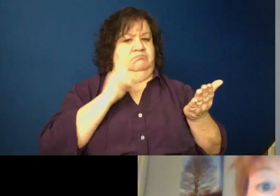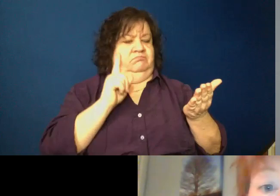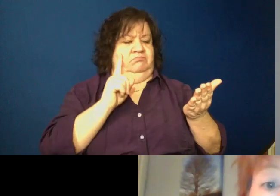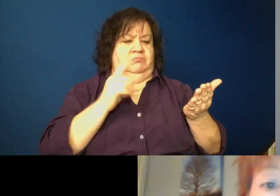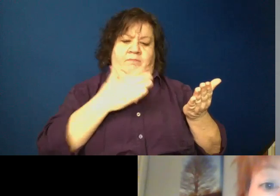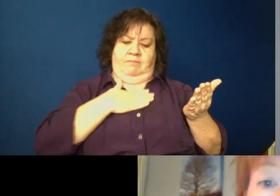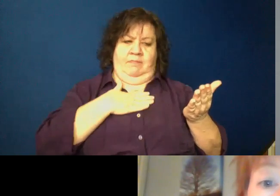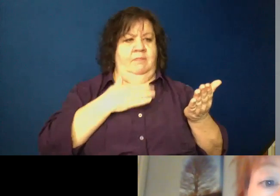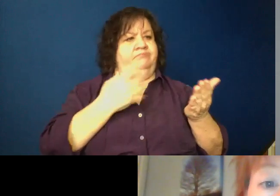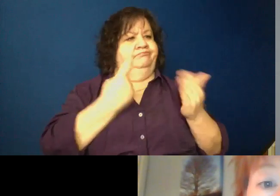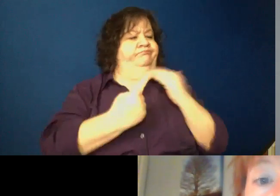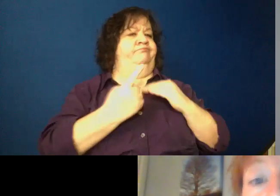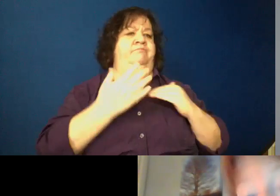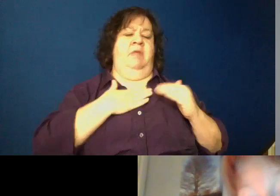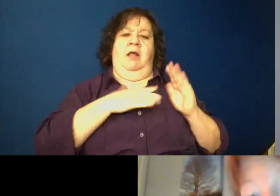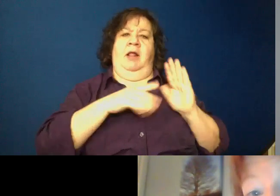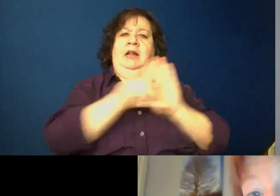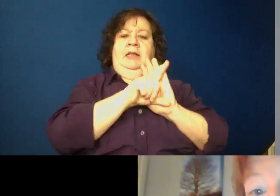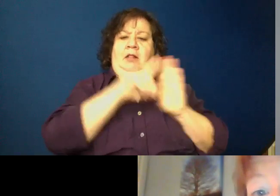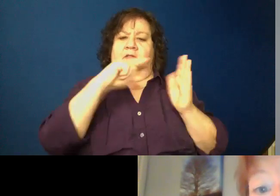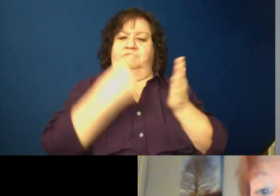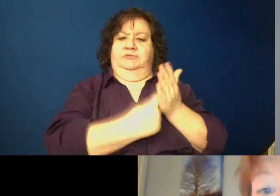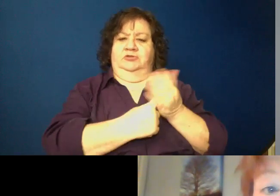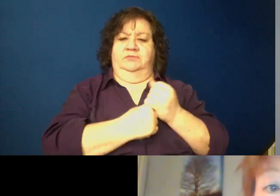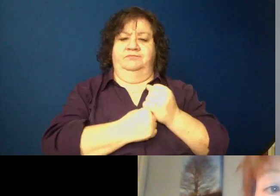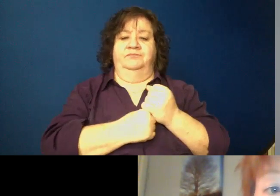this still goes on to today and vaccination should not be done in this kind of manner